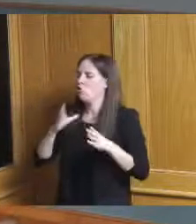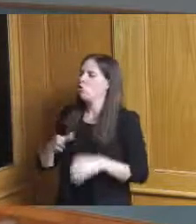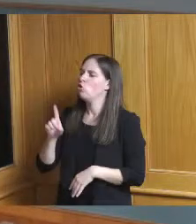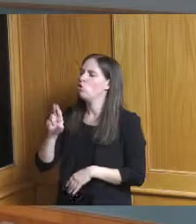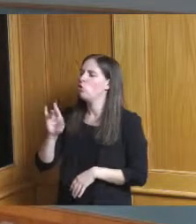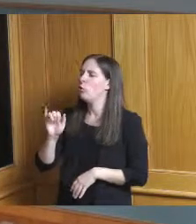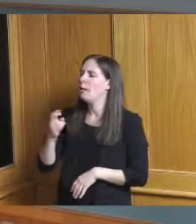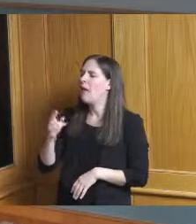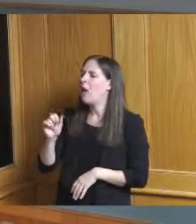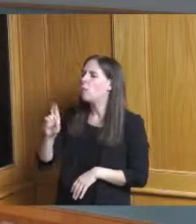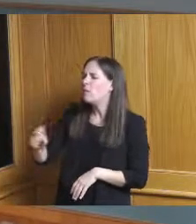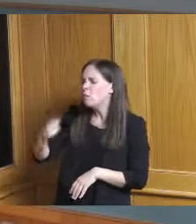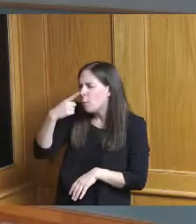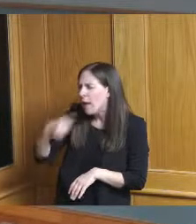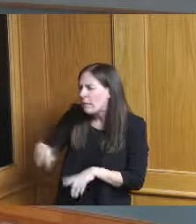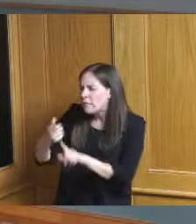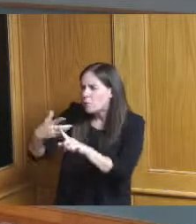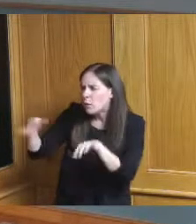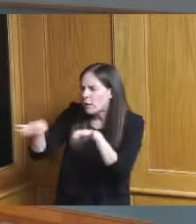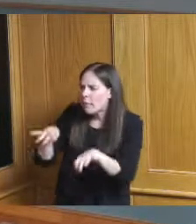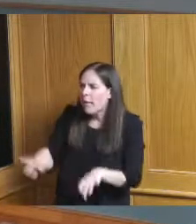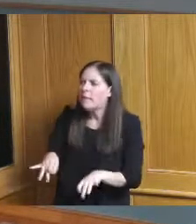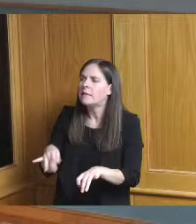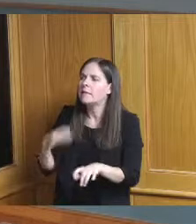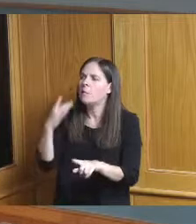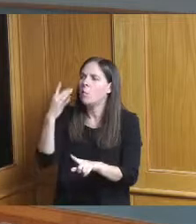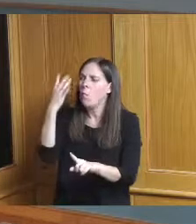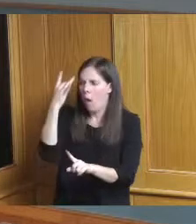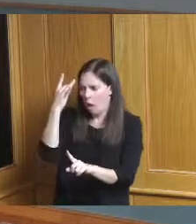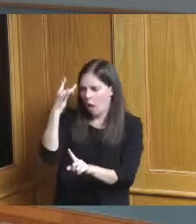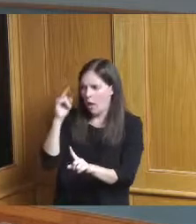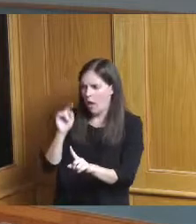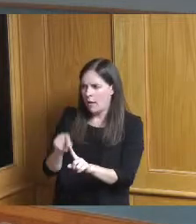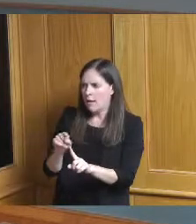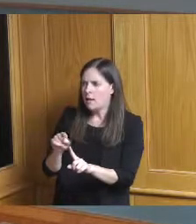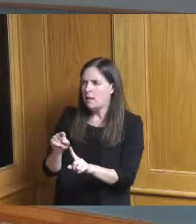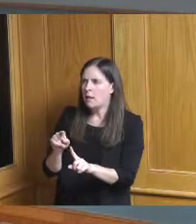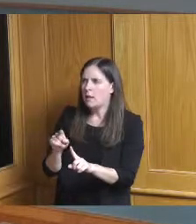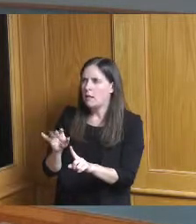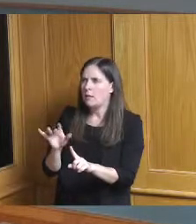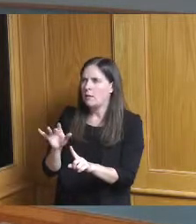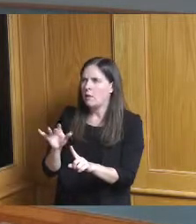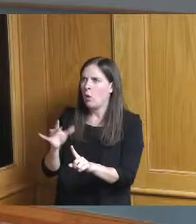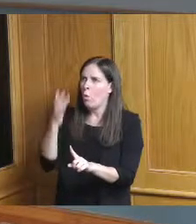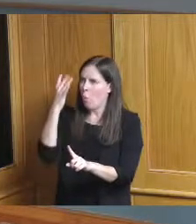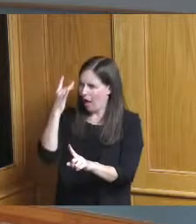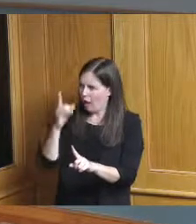of an explanation as to why we had such favorable activity related to these bonds